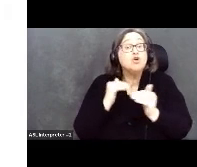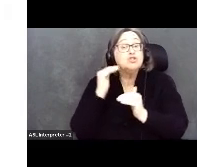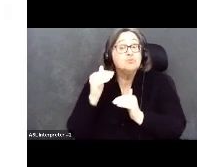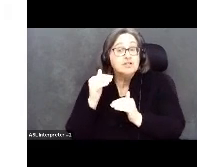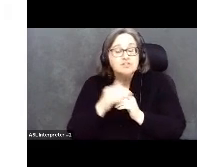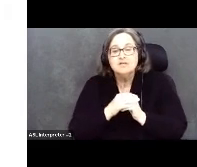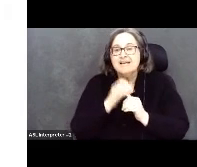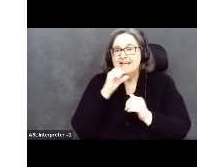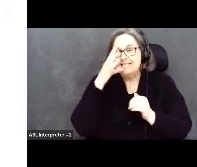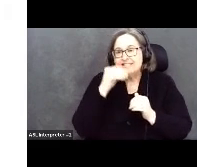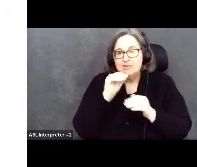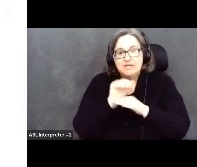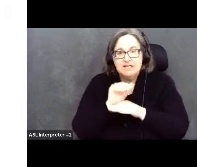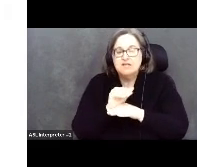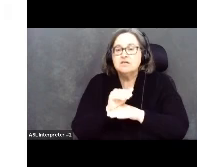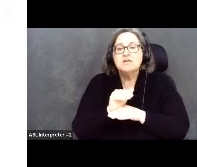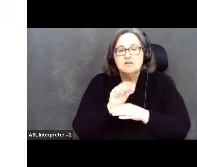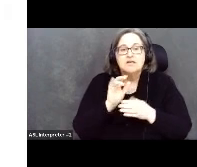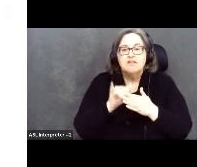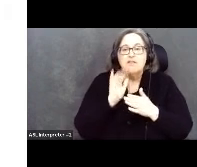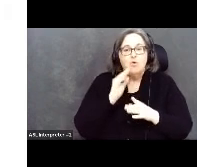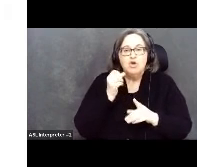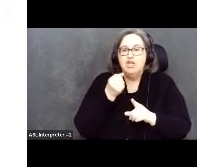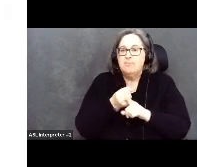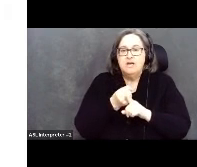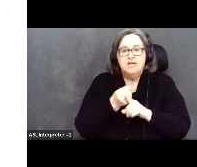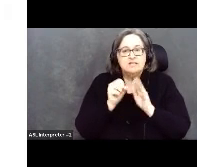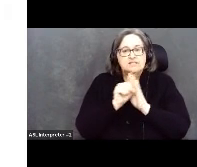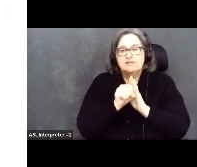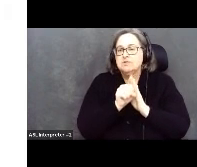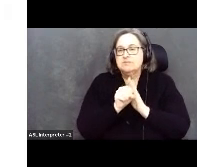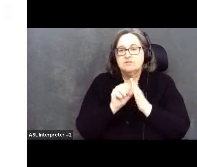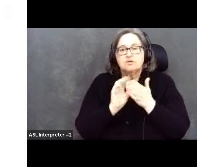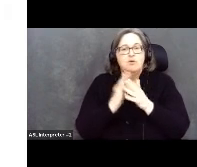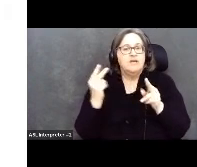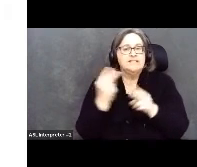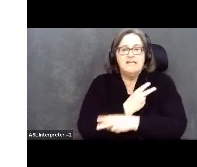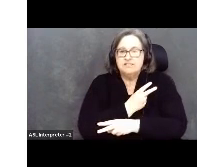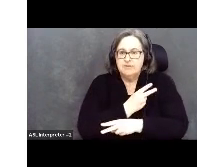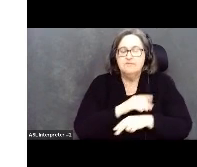not sleeping at night, this will impact their symptoms, or exacerbate them, make them worse.